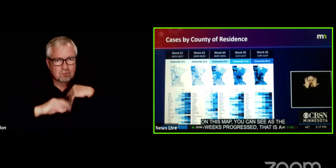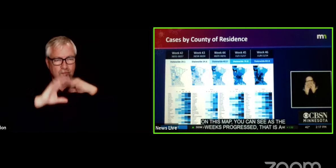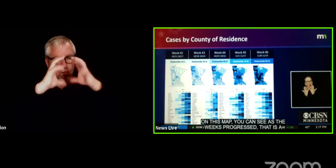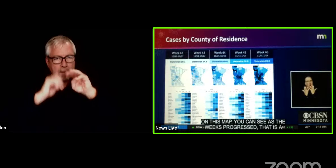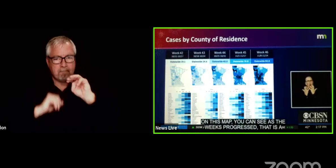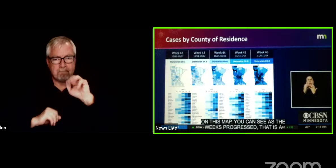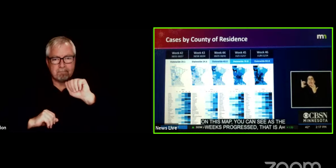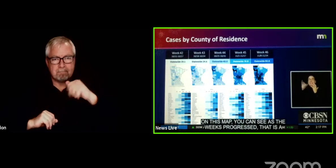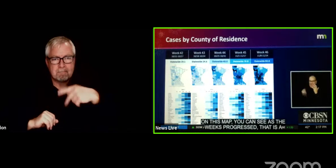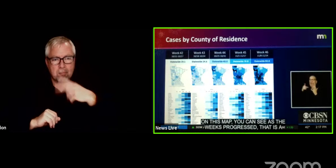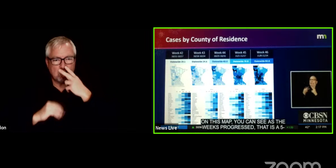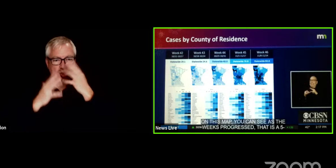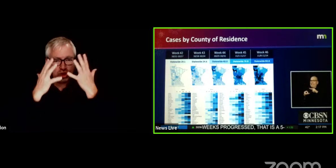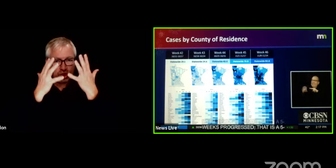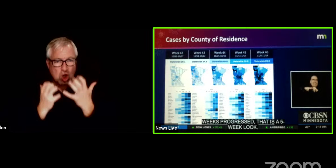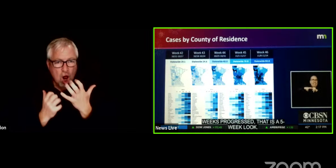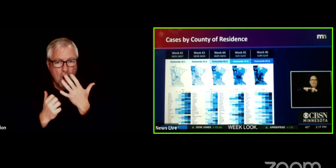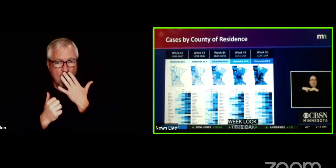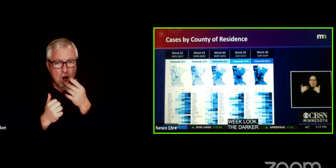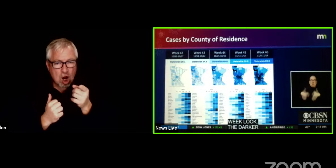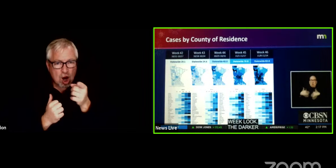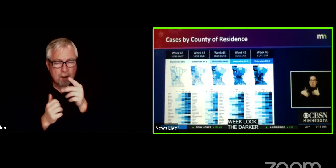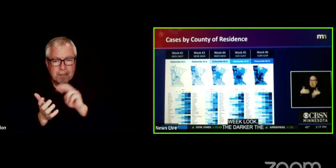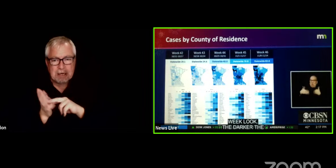CONCENTRATION OF CASES PER POPULATION AND YOU CAN SEE THAT